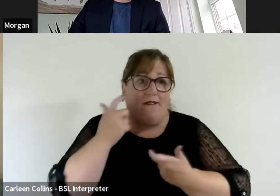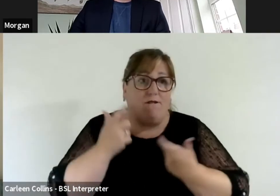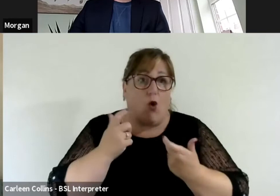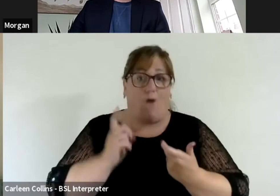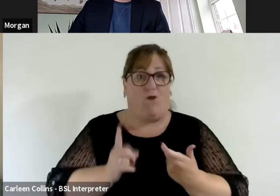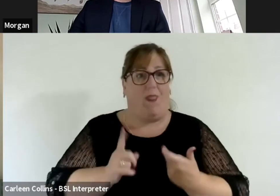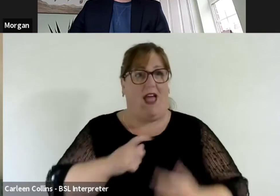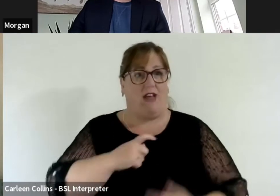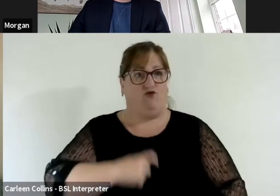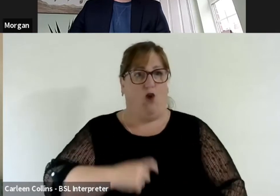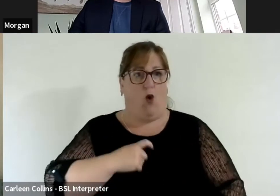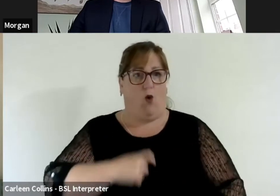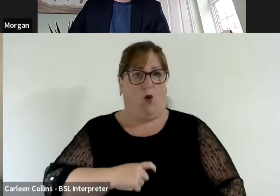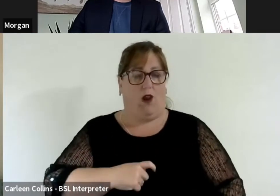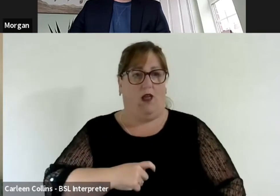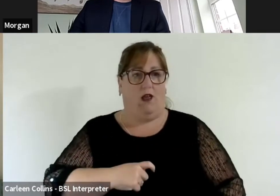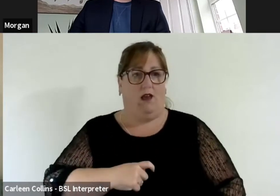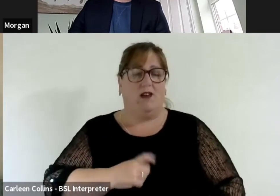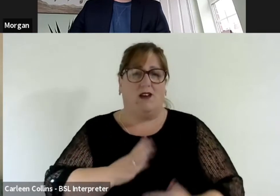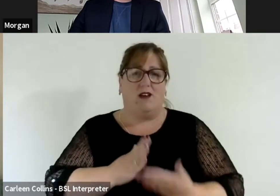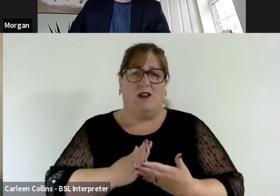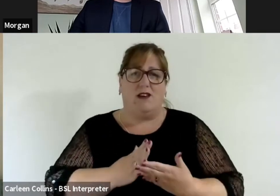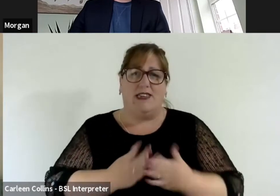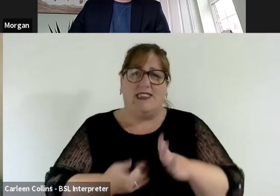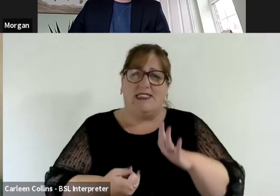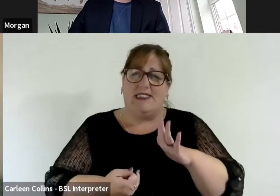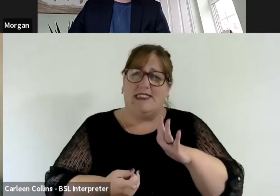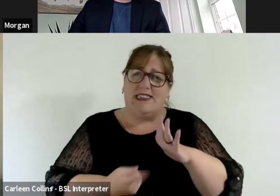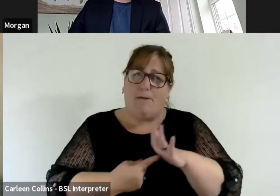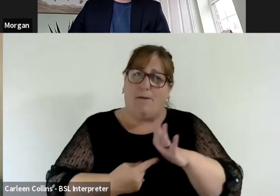It's very, very trans parent and you give all the information upfront, including what are the behaviours you